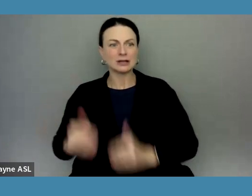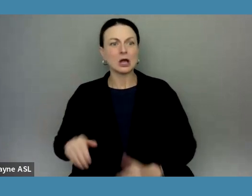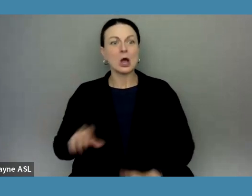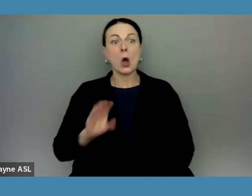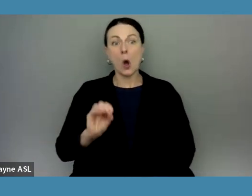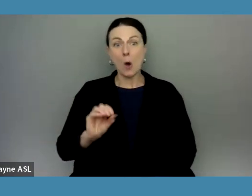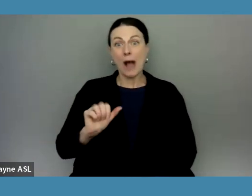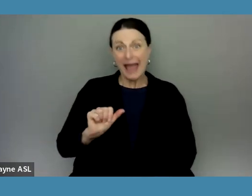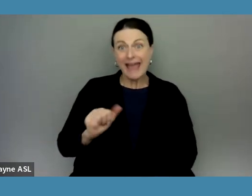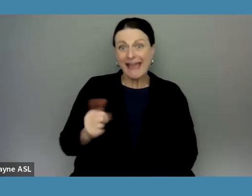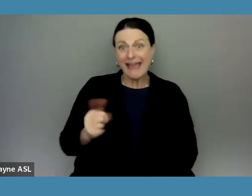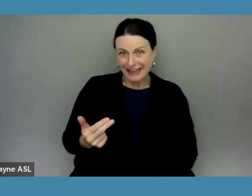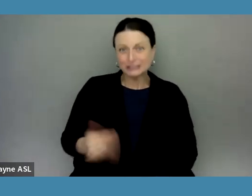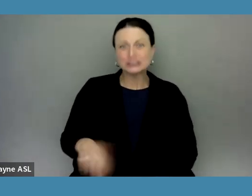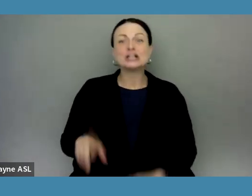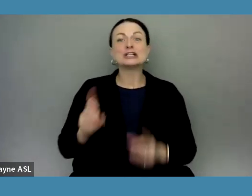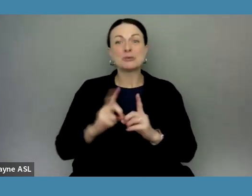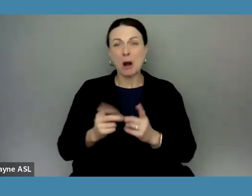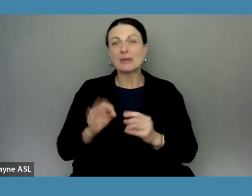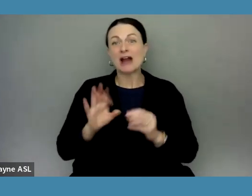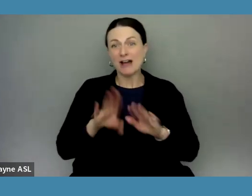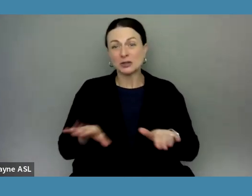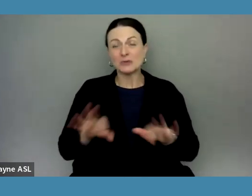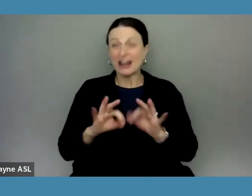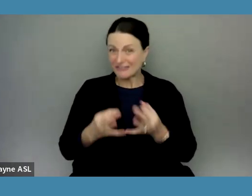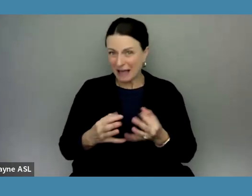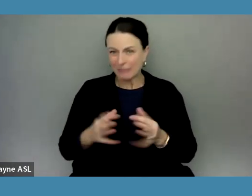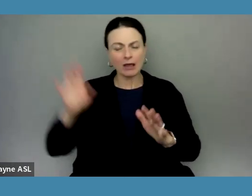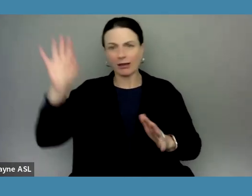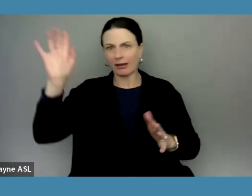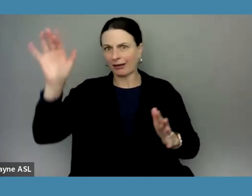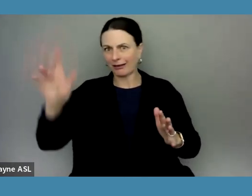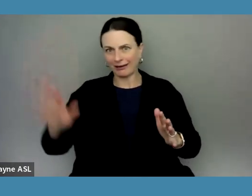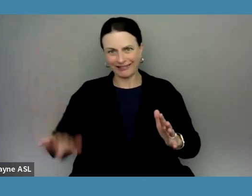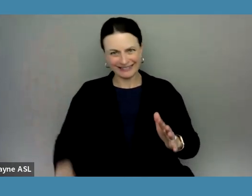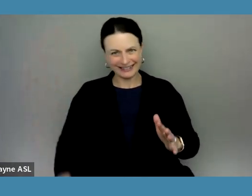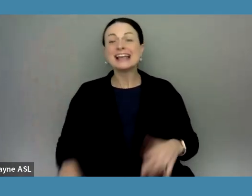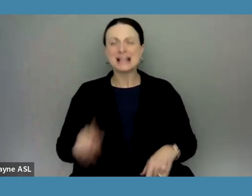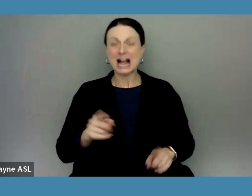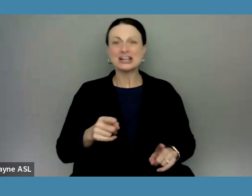Department of Children and Families. And you can find our Disability Rights Florida